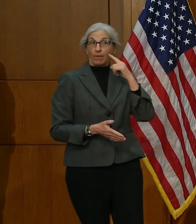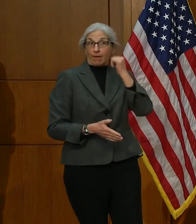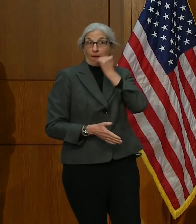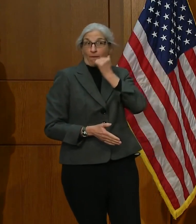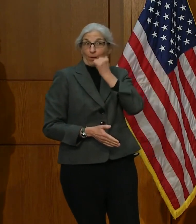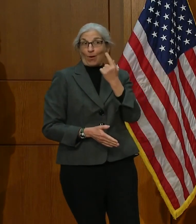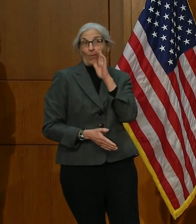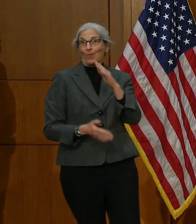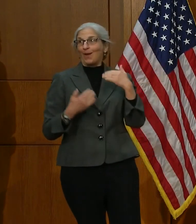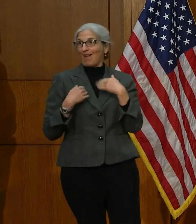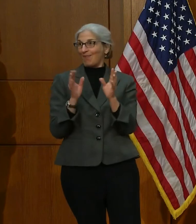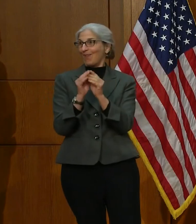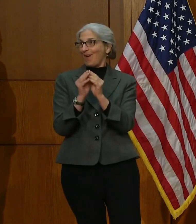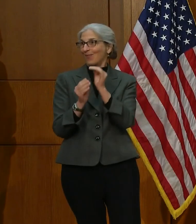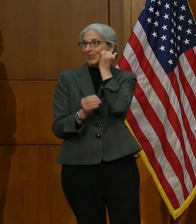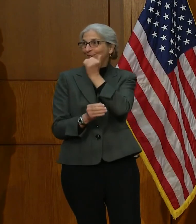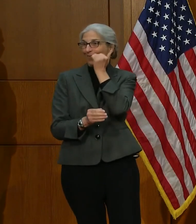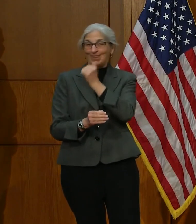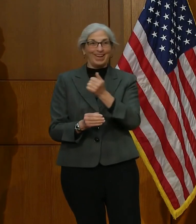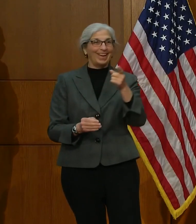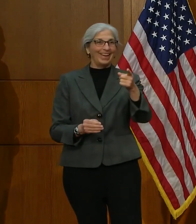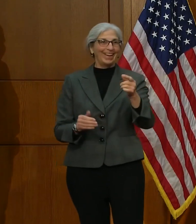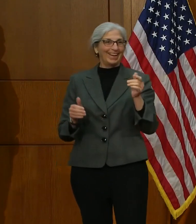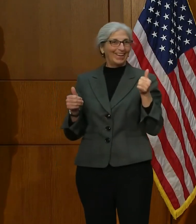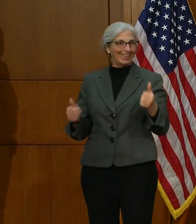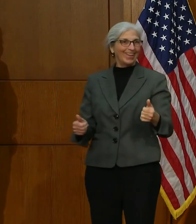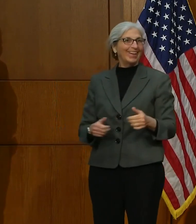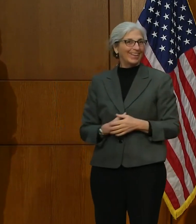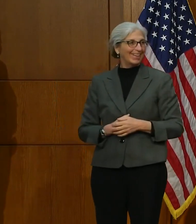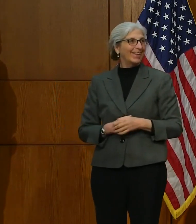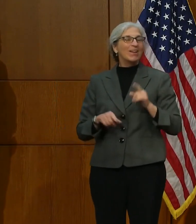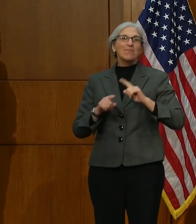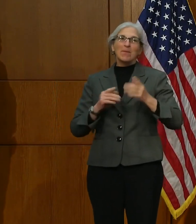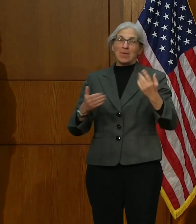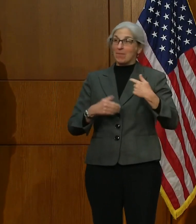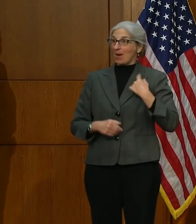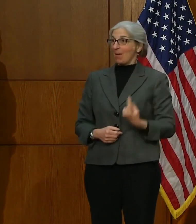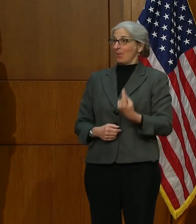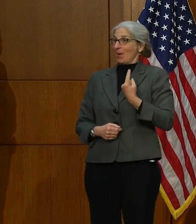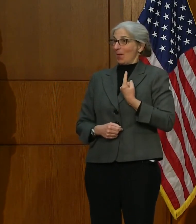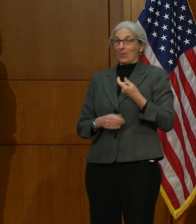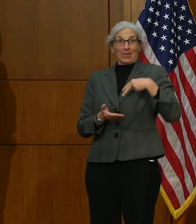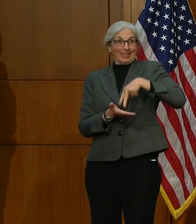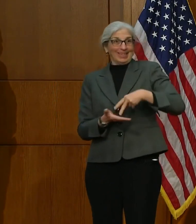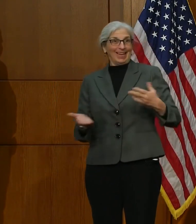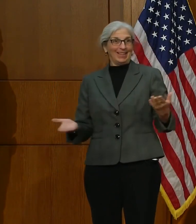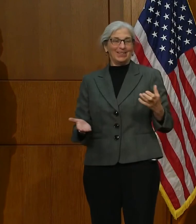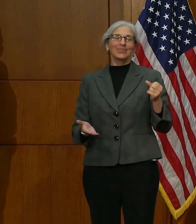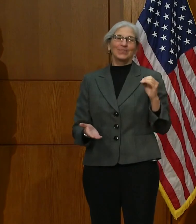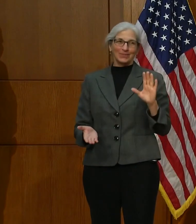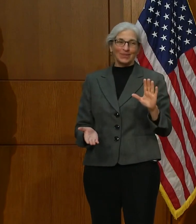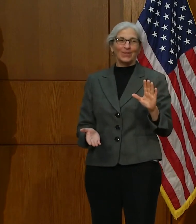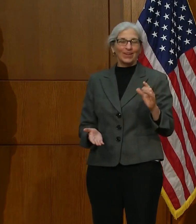SWEETLY. YES, WE WERE THINKING